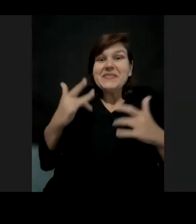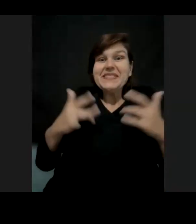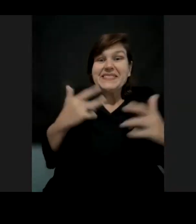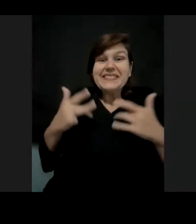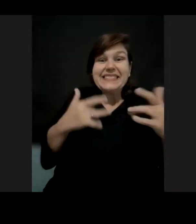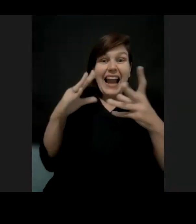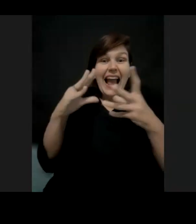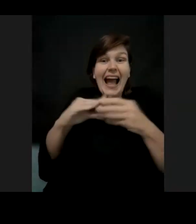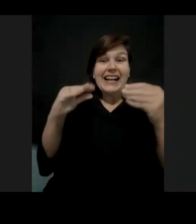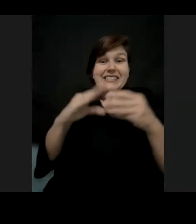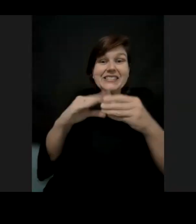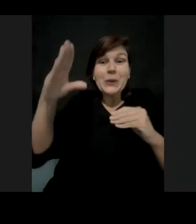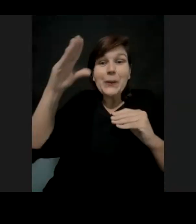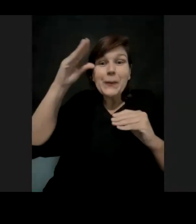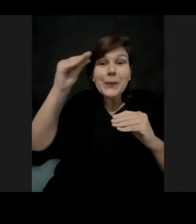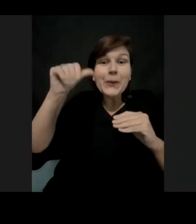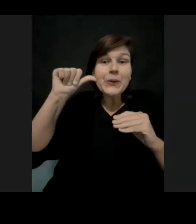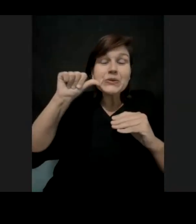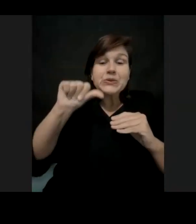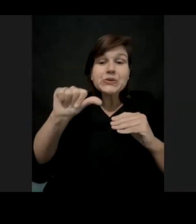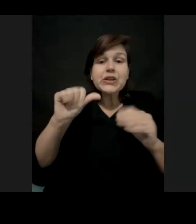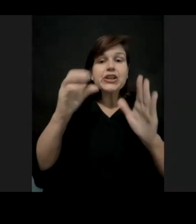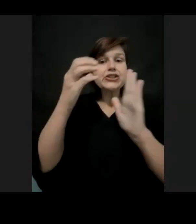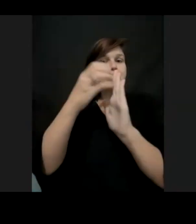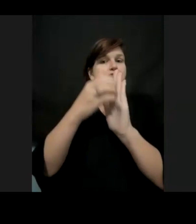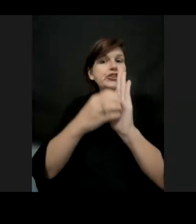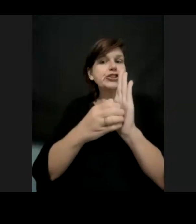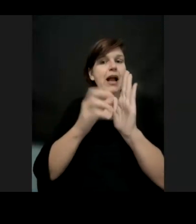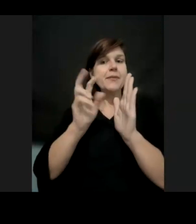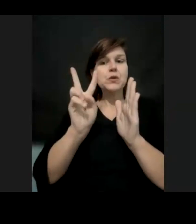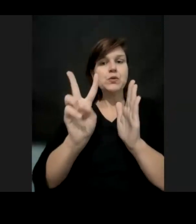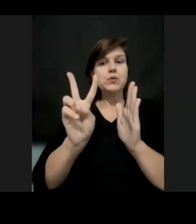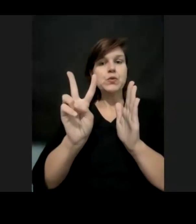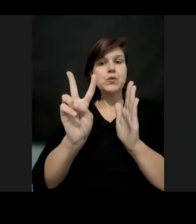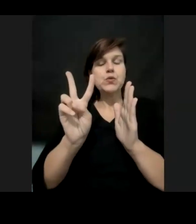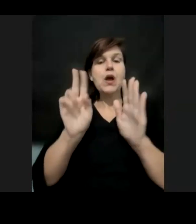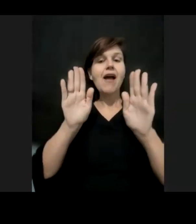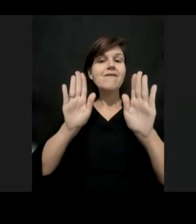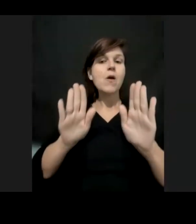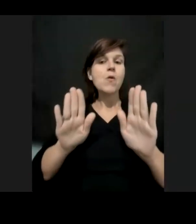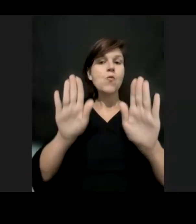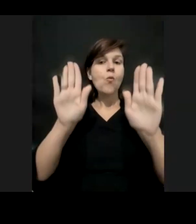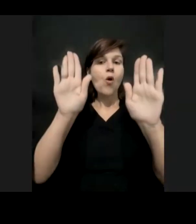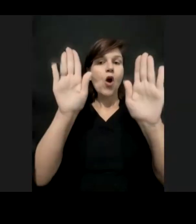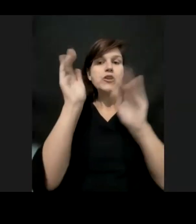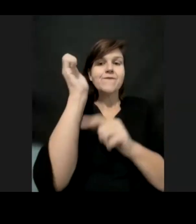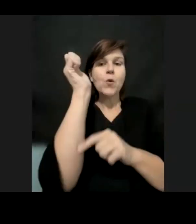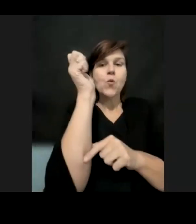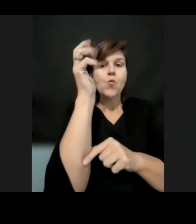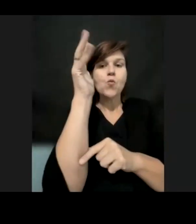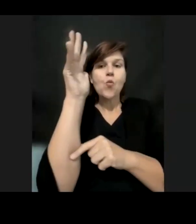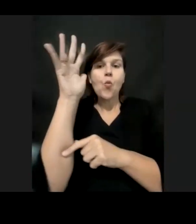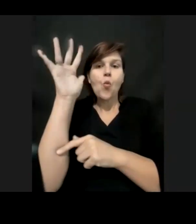We're on chapter two of our Wonderful Woodland Adventure! Ho, ho, ho, ho!